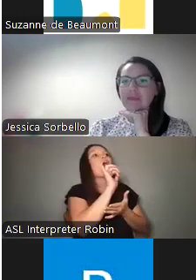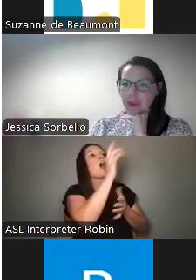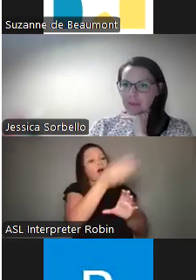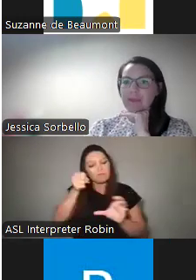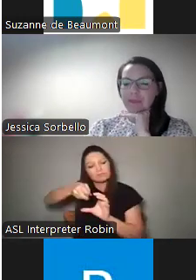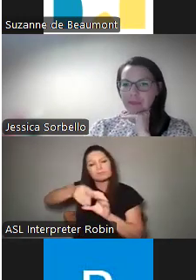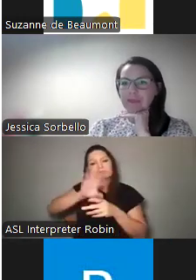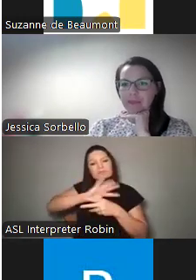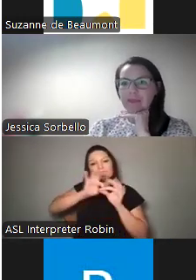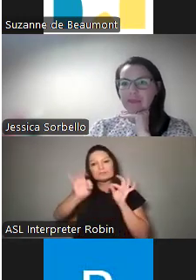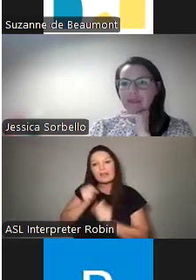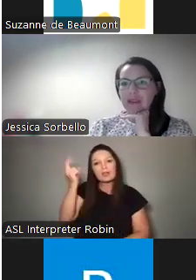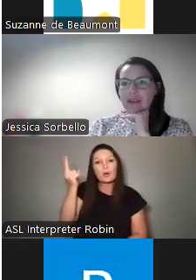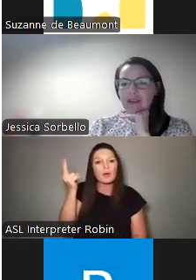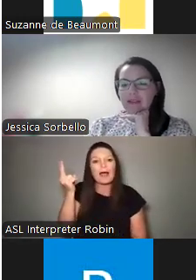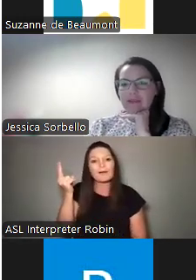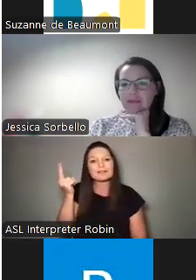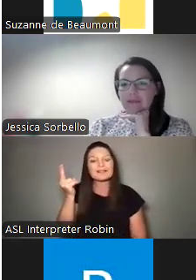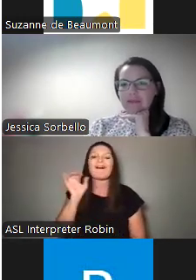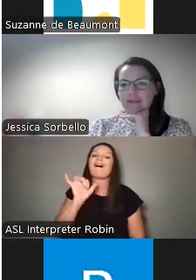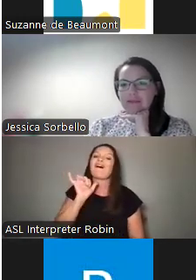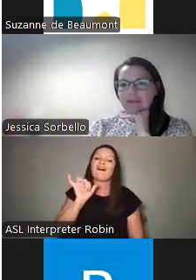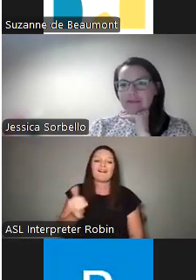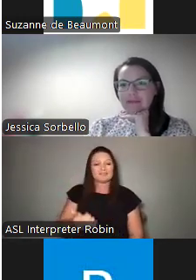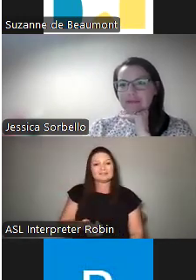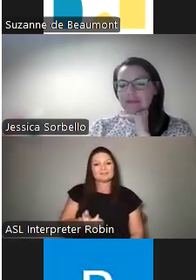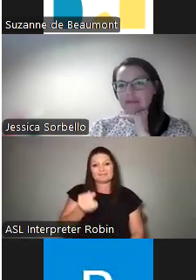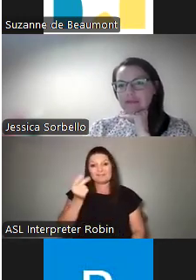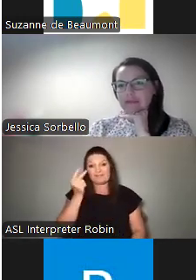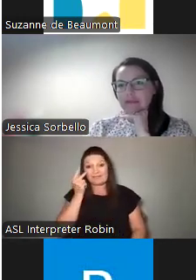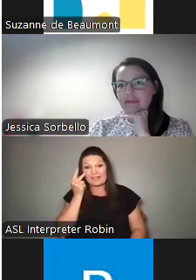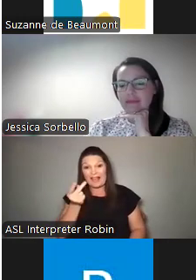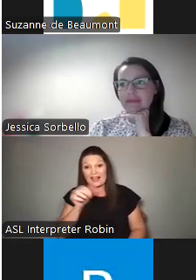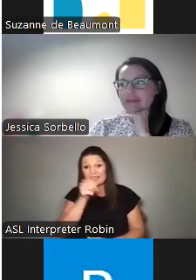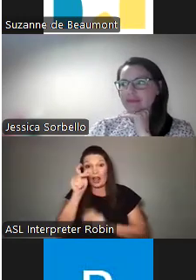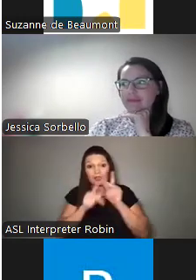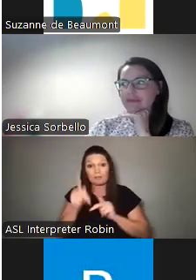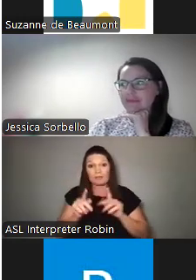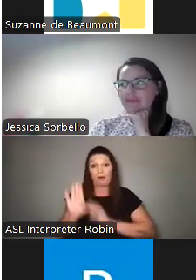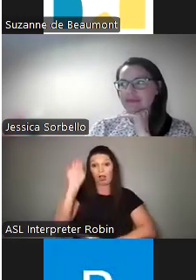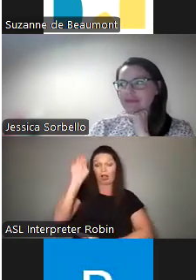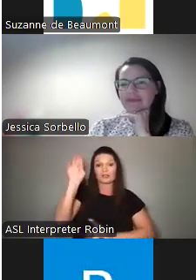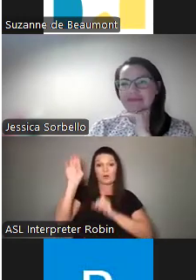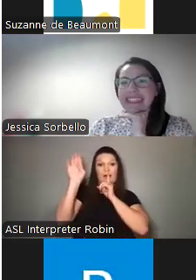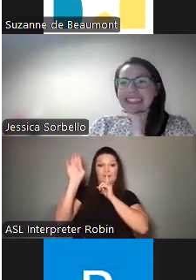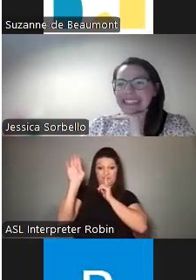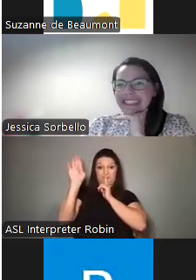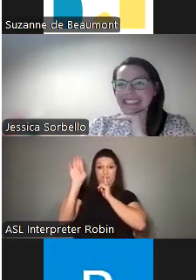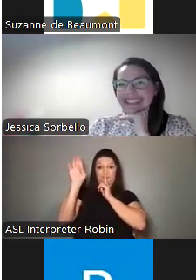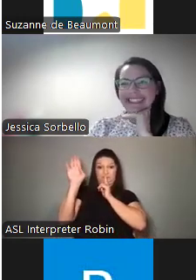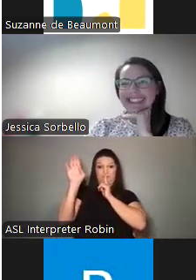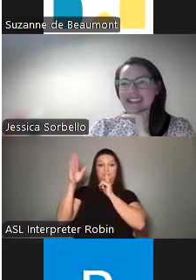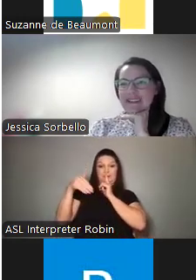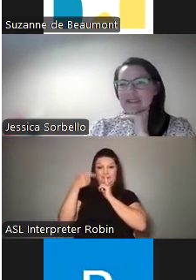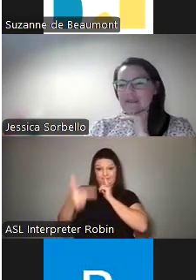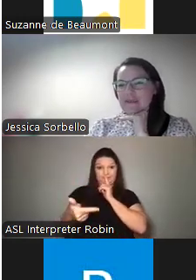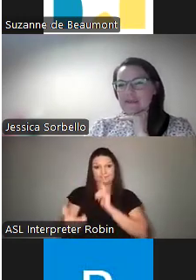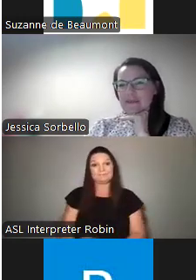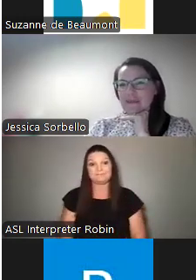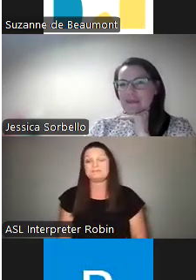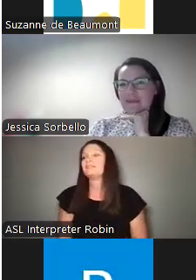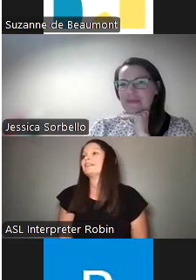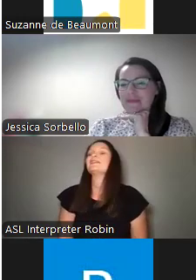join